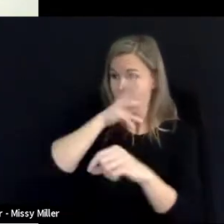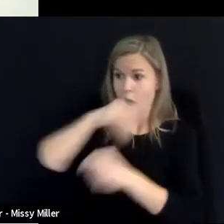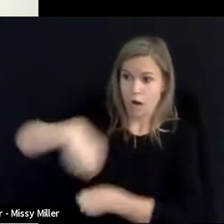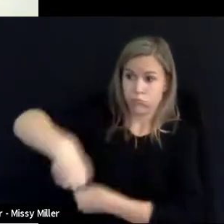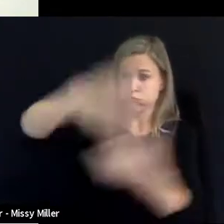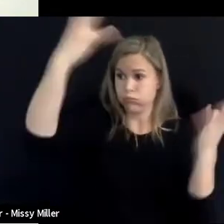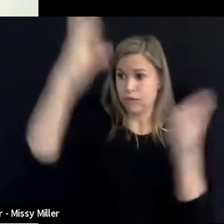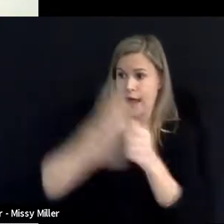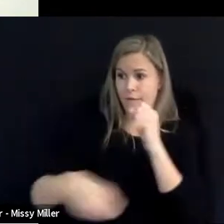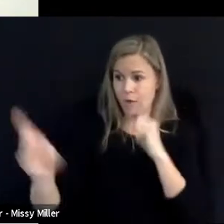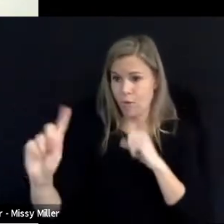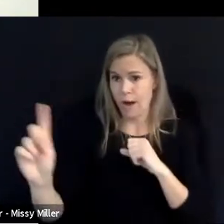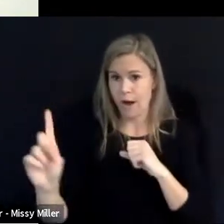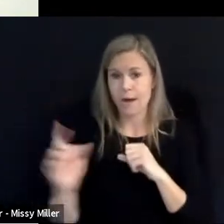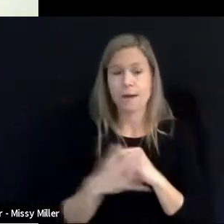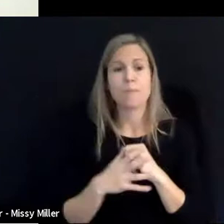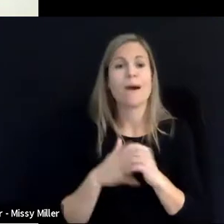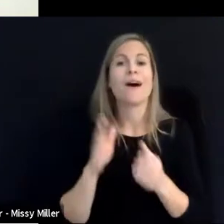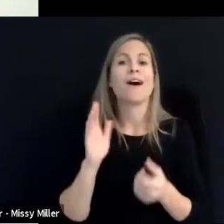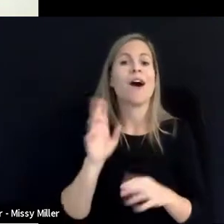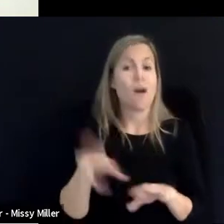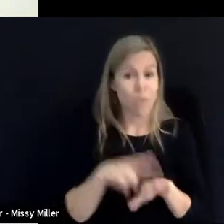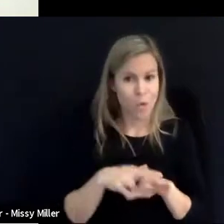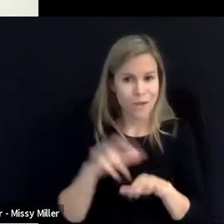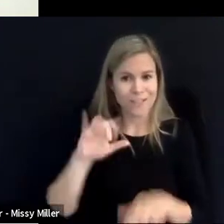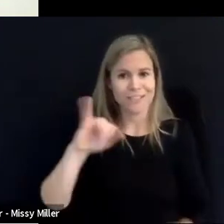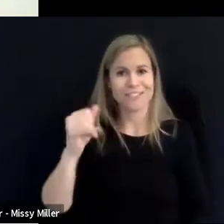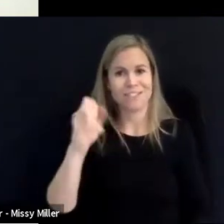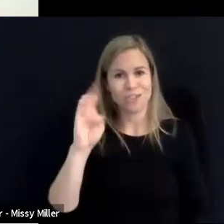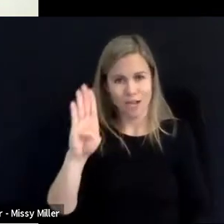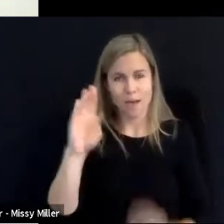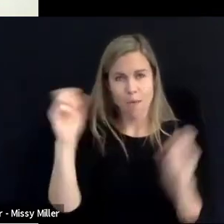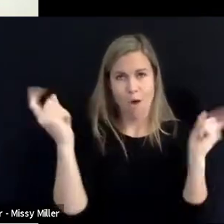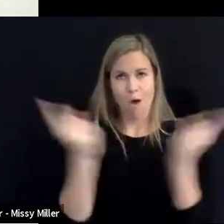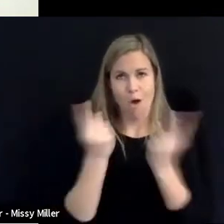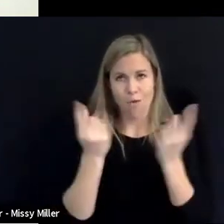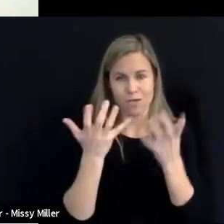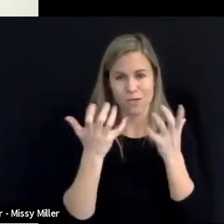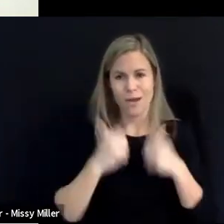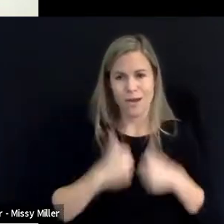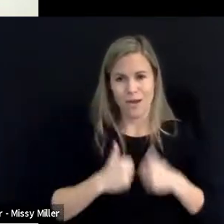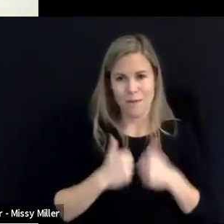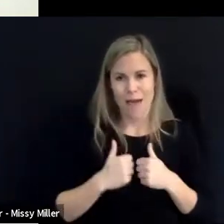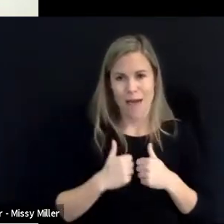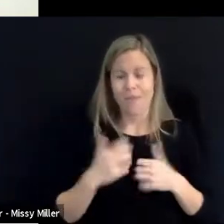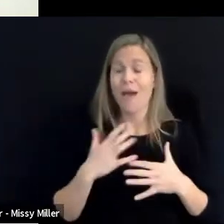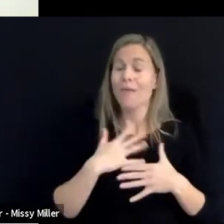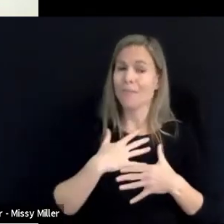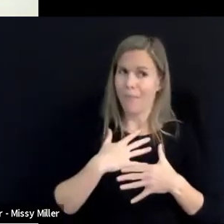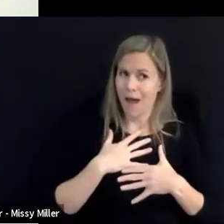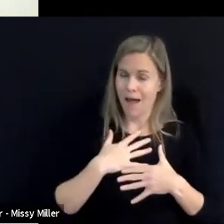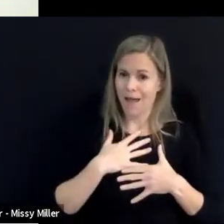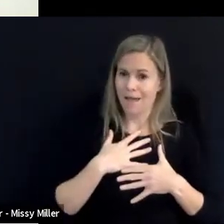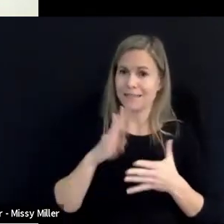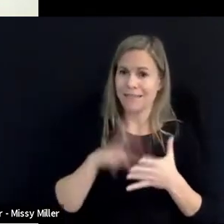But obviously, wanted a bath at the worst times in terms of my schedule, right?